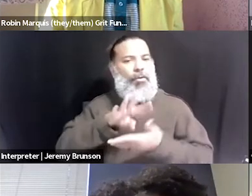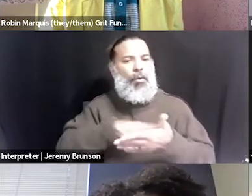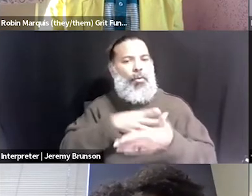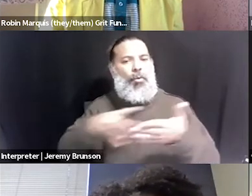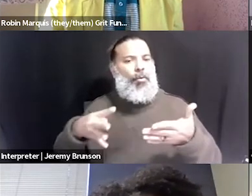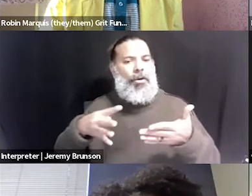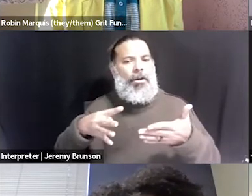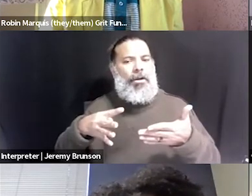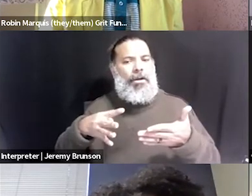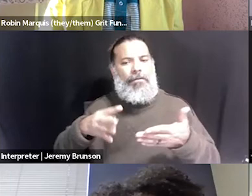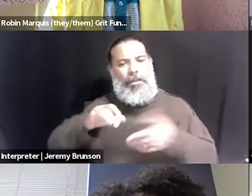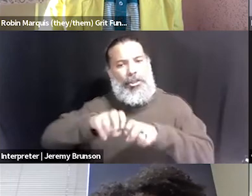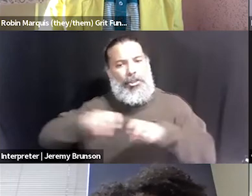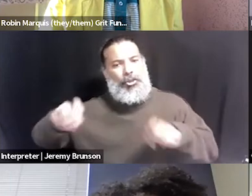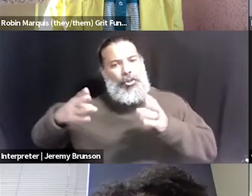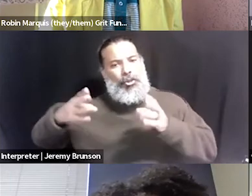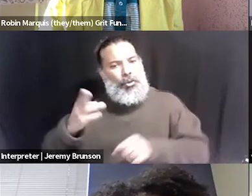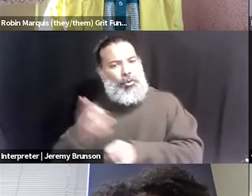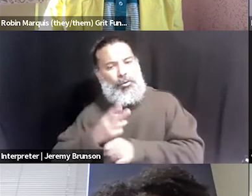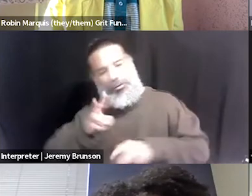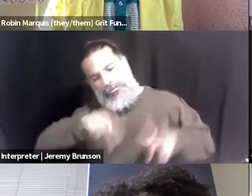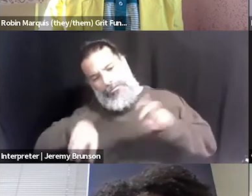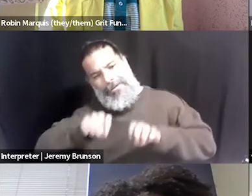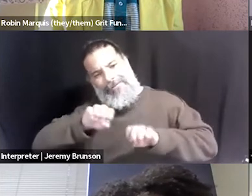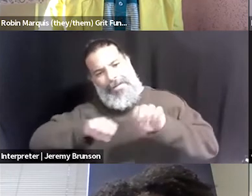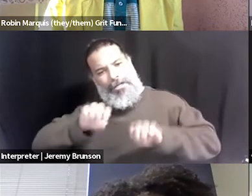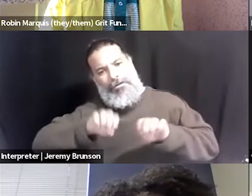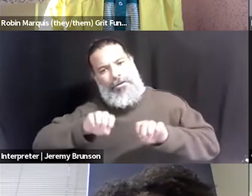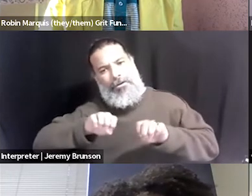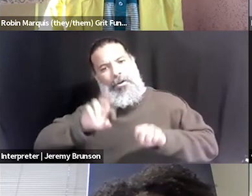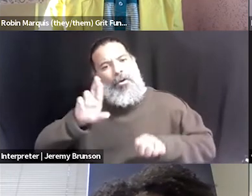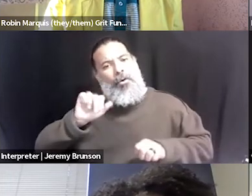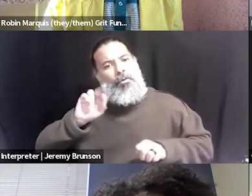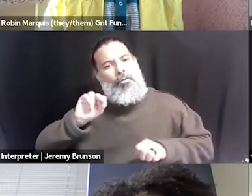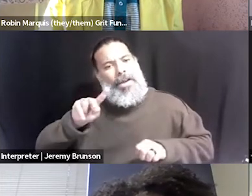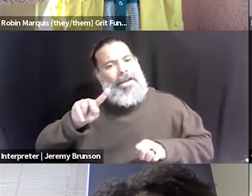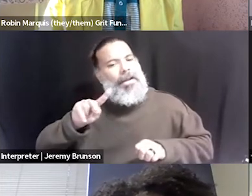a juror would use to rank a proposal by.